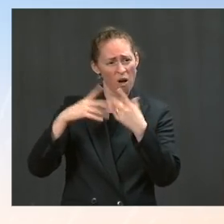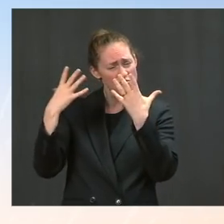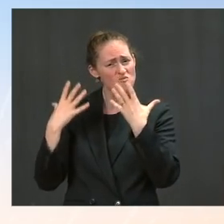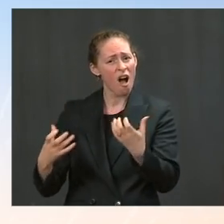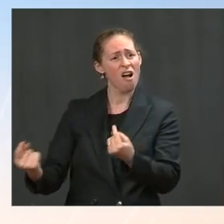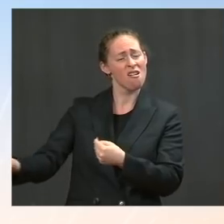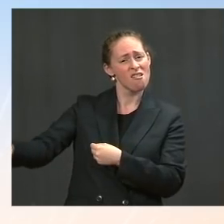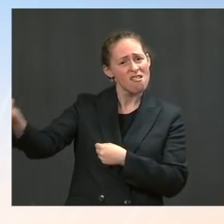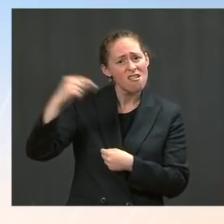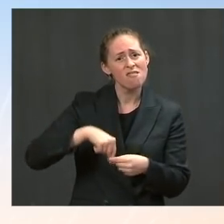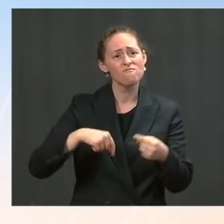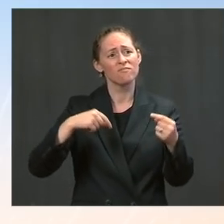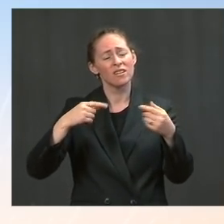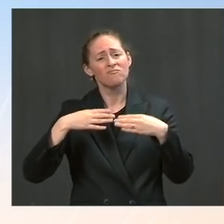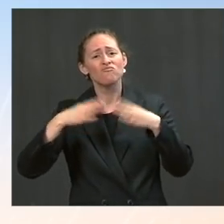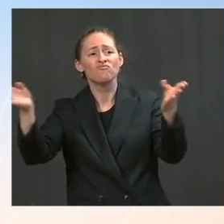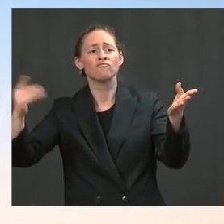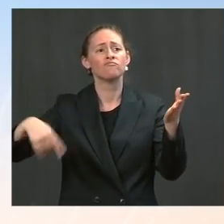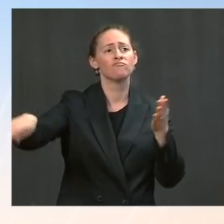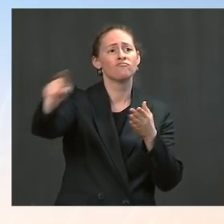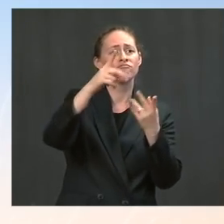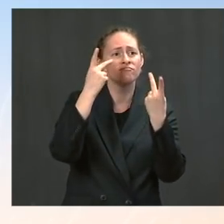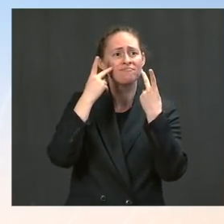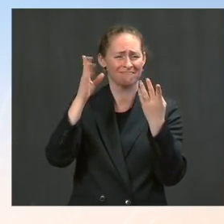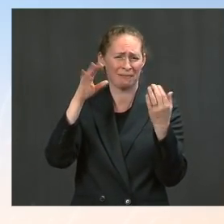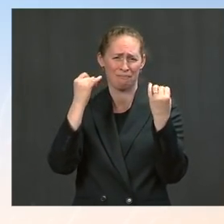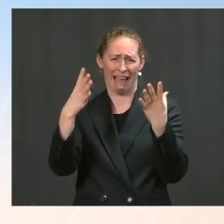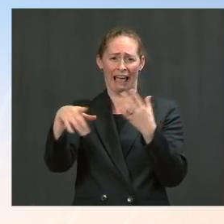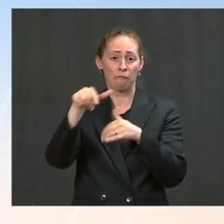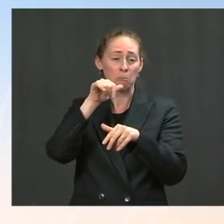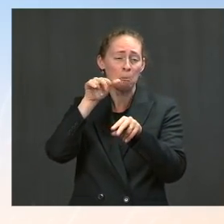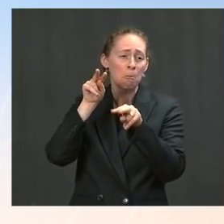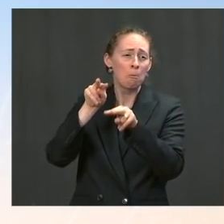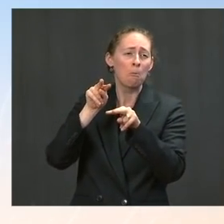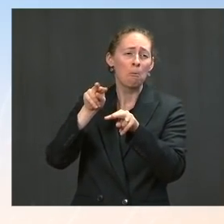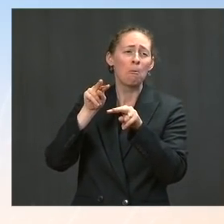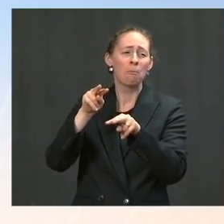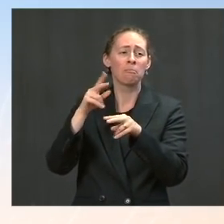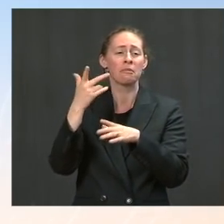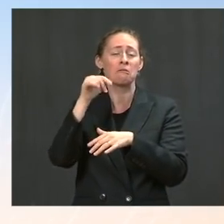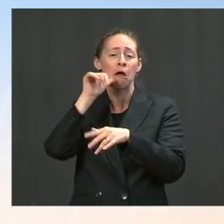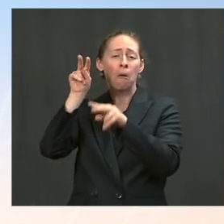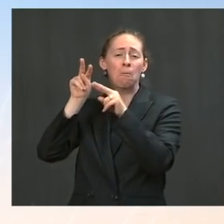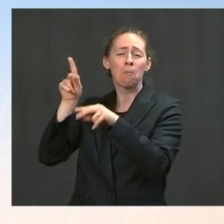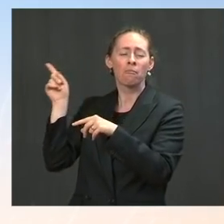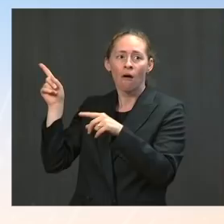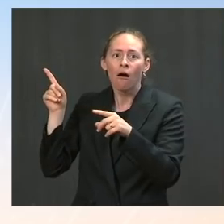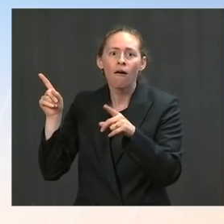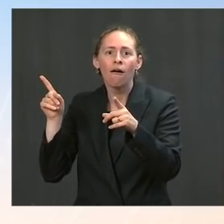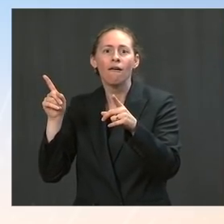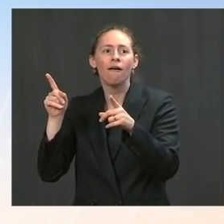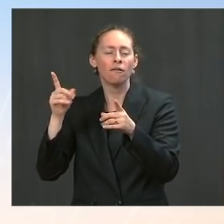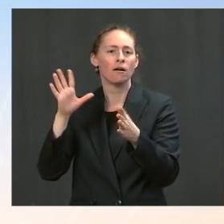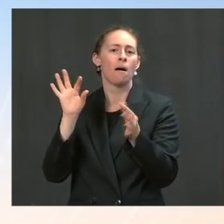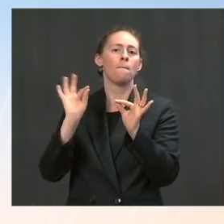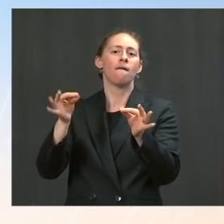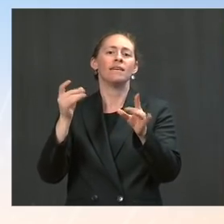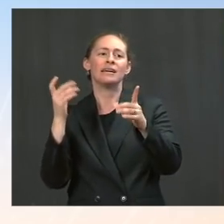that I bet you is not watching the White House briefing and is probably not watching the President of the United States. And we recognize that we need to meet people where they are,